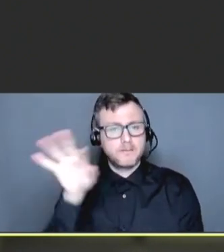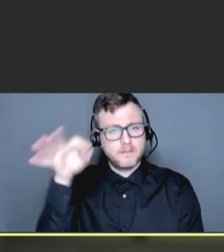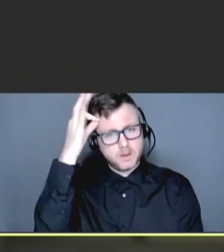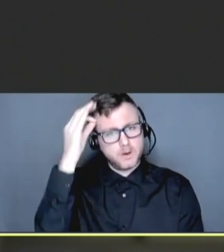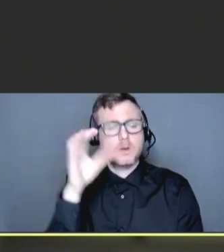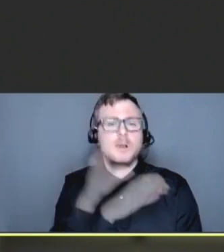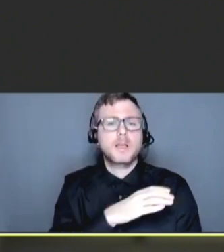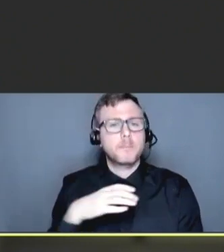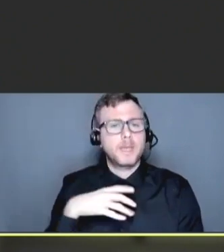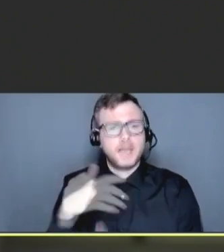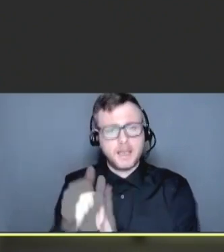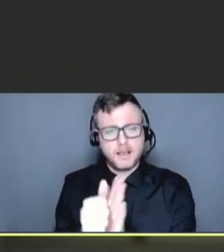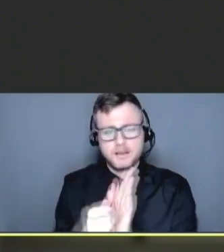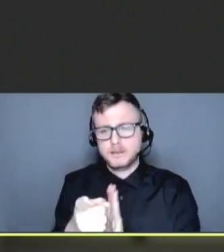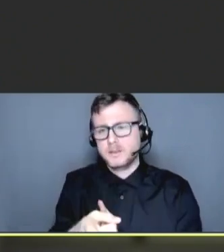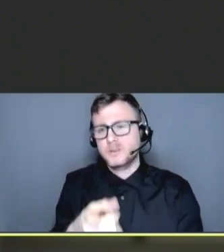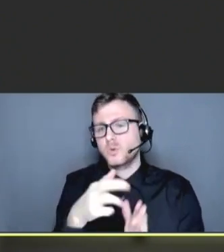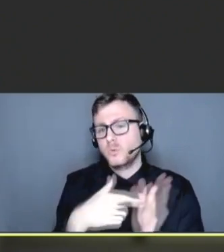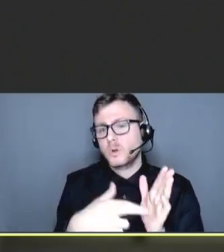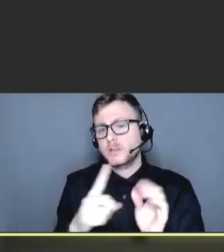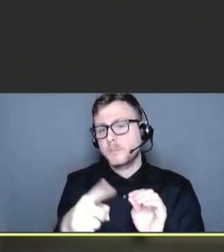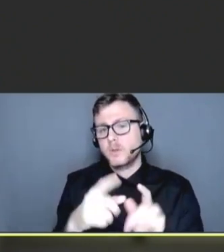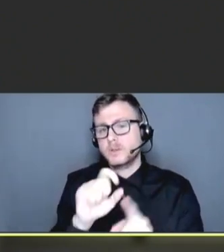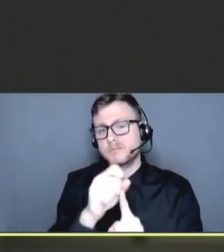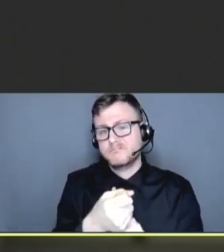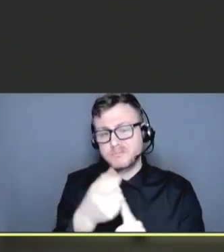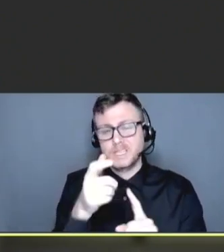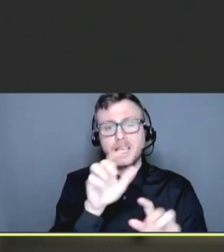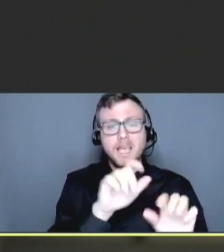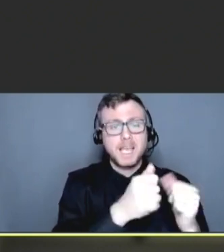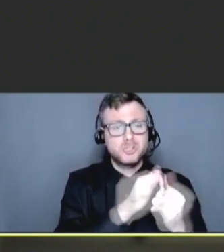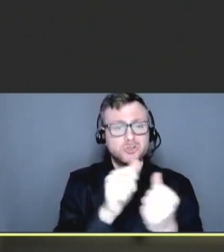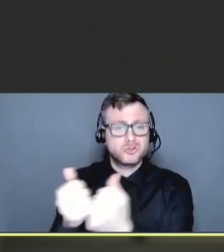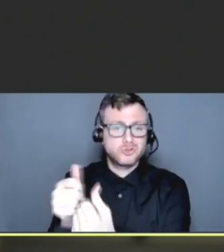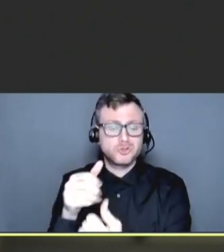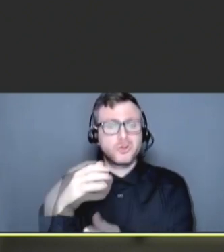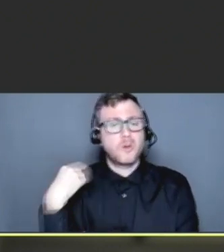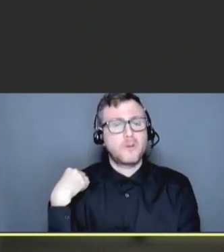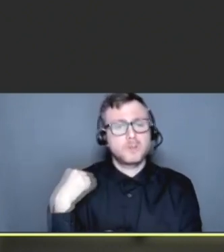provides rules about the circumstances by which agencies or officers of the federal government can